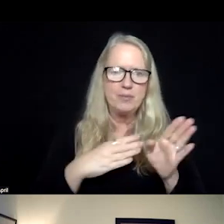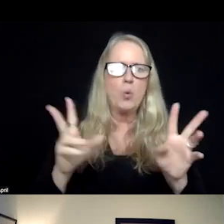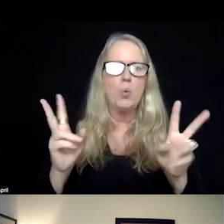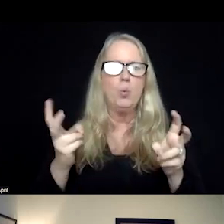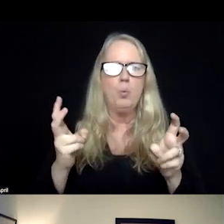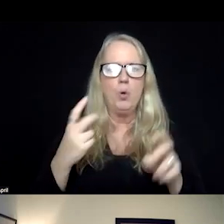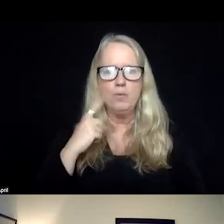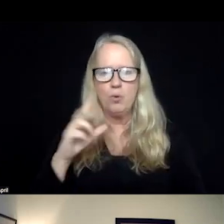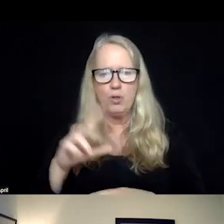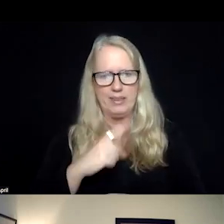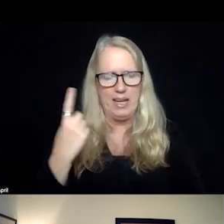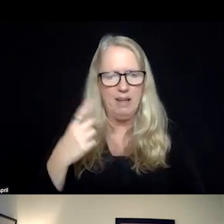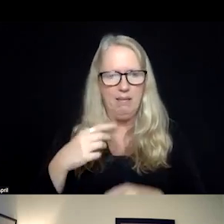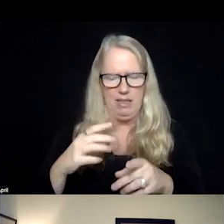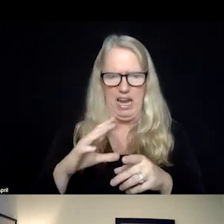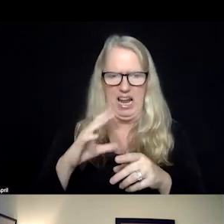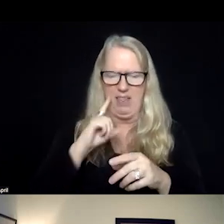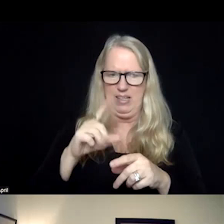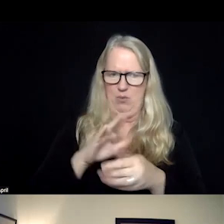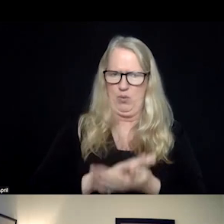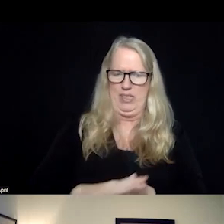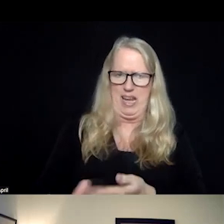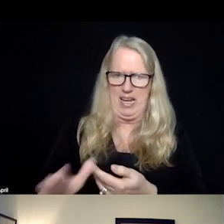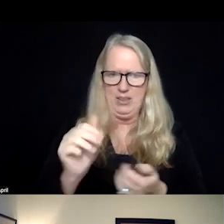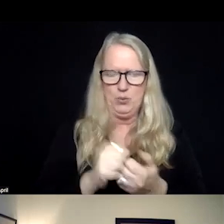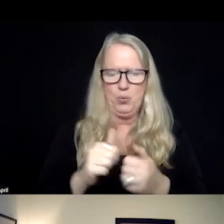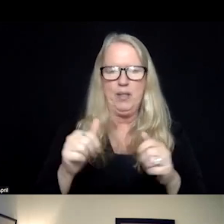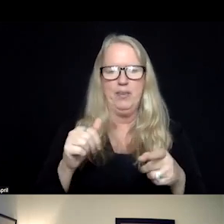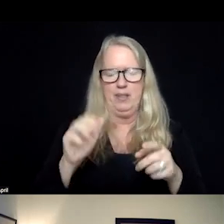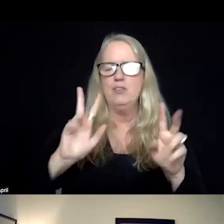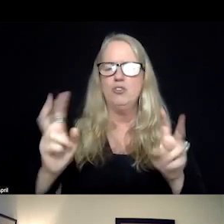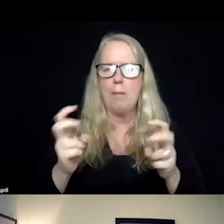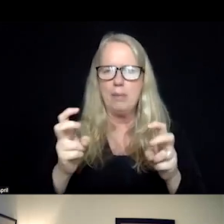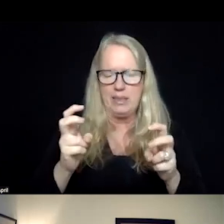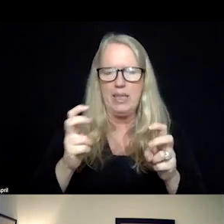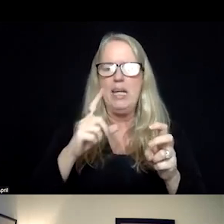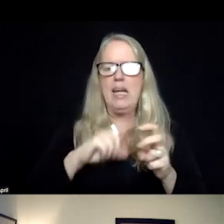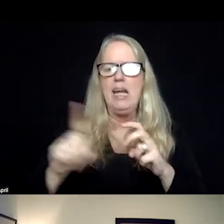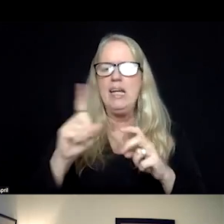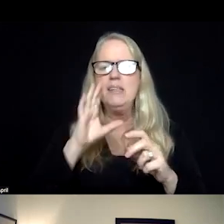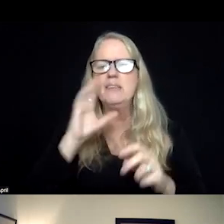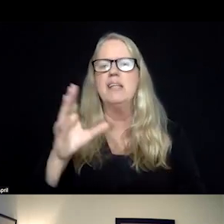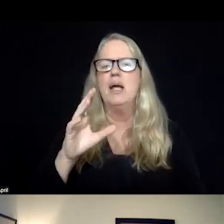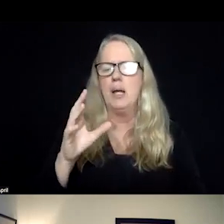I THINK THIS FITS NICELY INTO THE TOPIC THAT WE ARE TALKING ABOUT, WHICH IS CRISIS IN RURAL SERVICES.